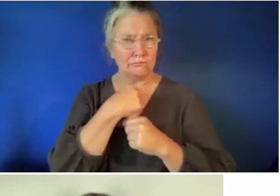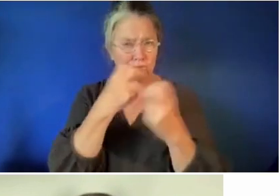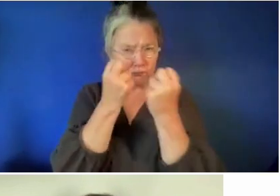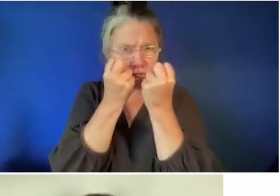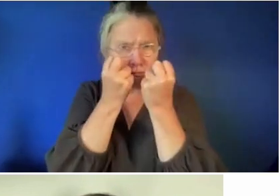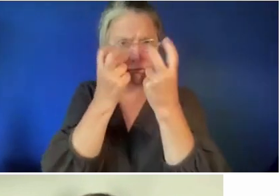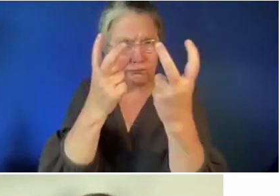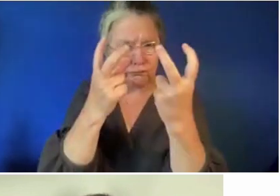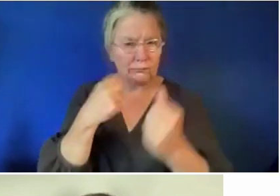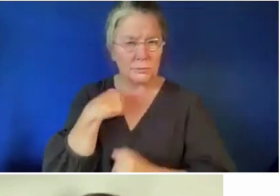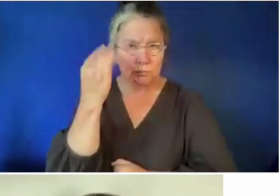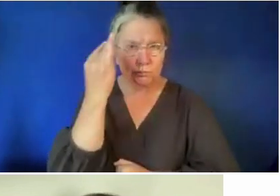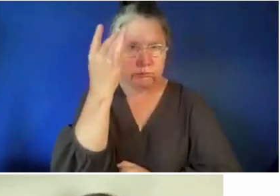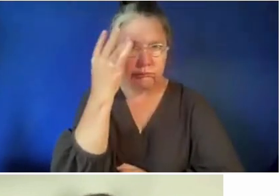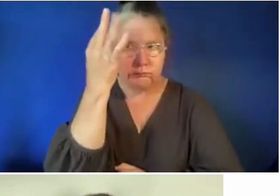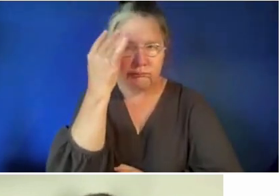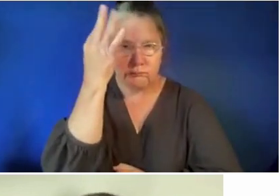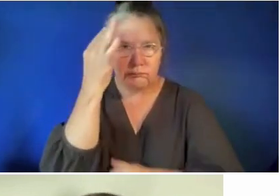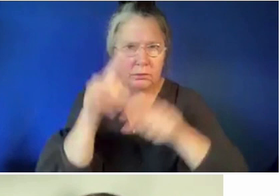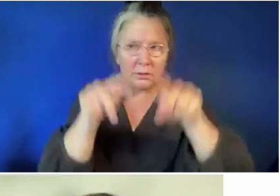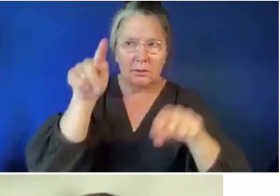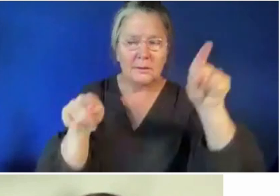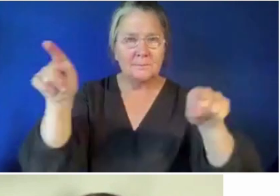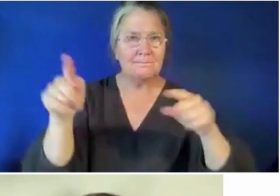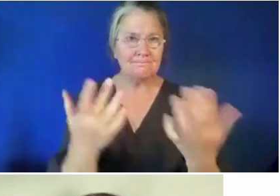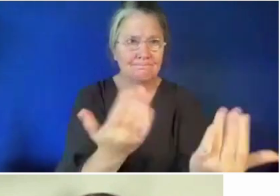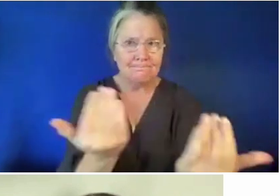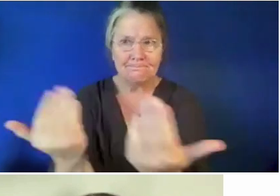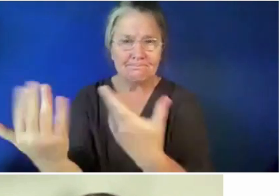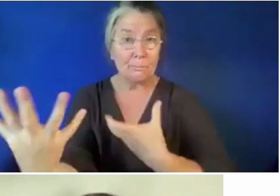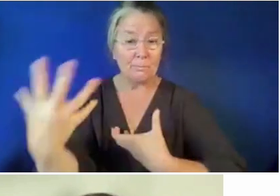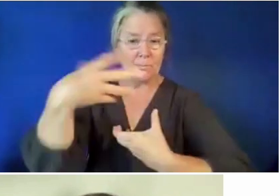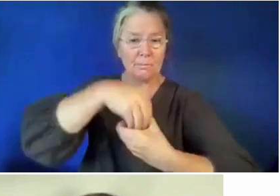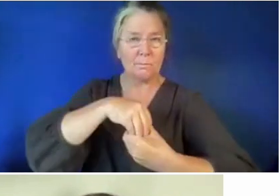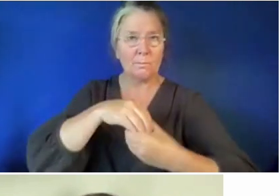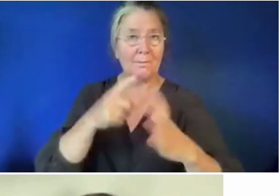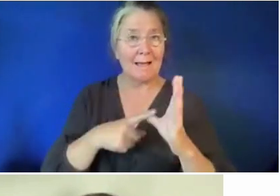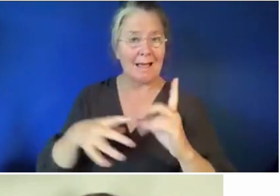And a term I've heard used previously has been instead of thinking about things as disability,